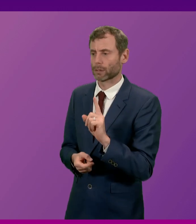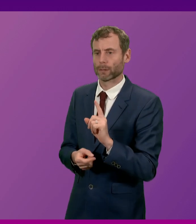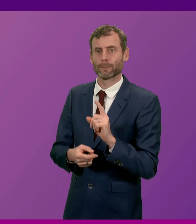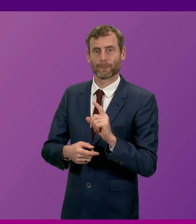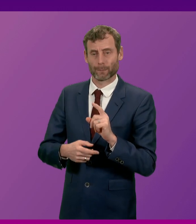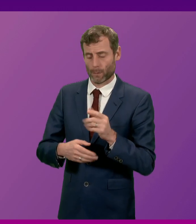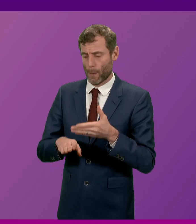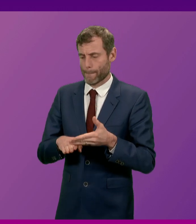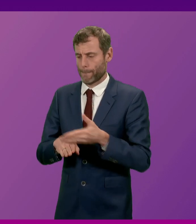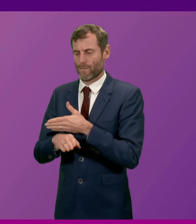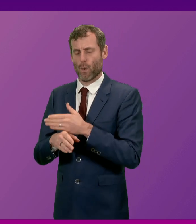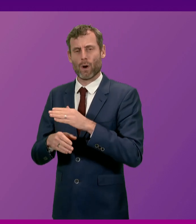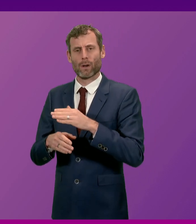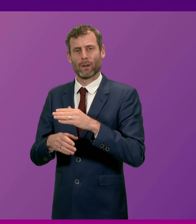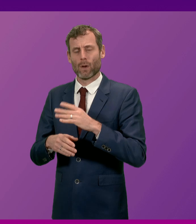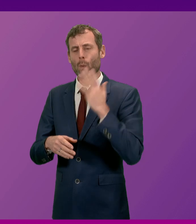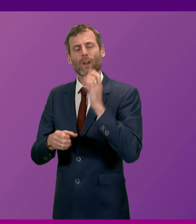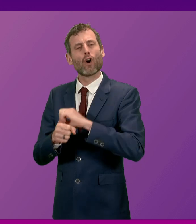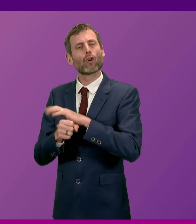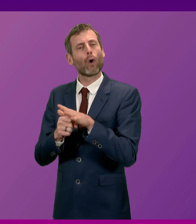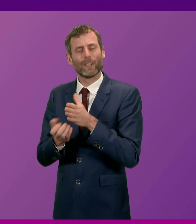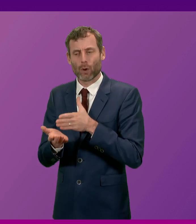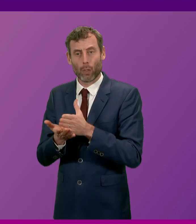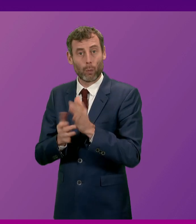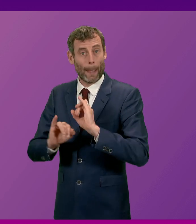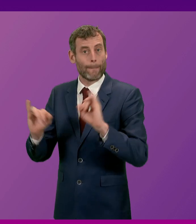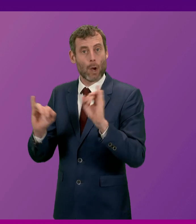during the Covid emergency when we are not living through a Covid emergency;